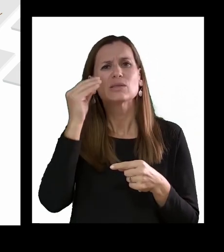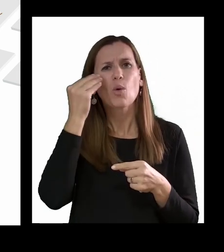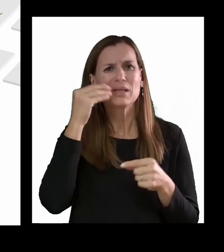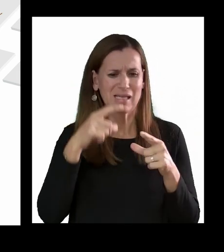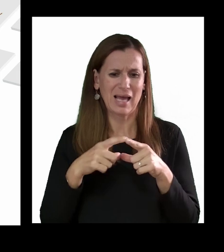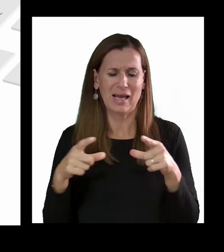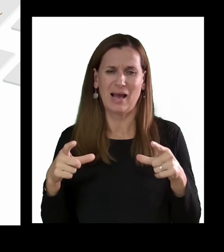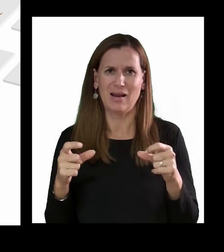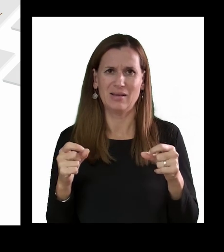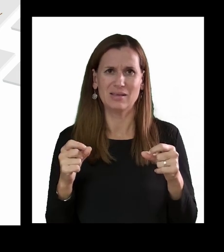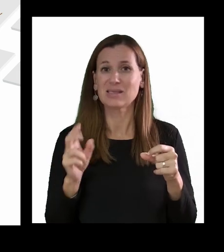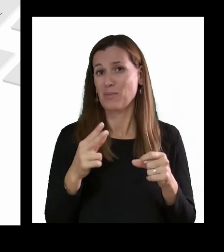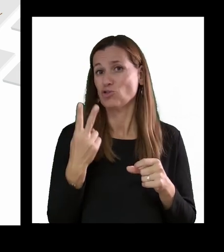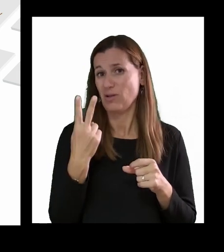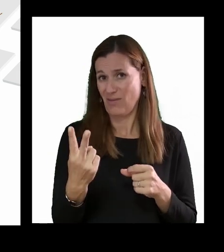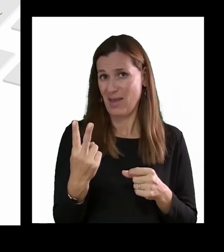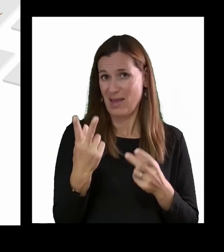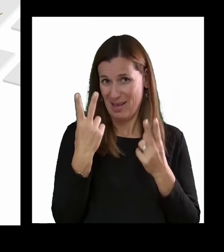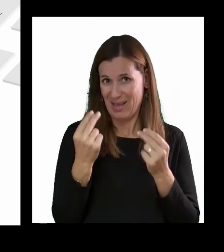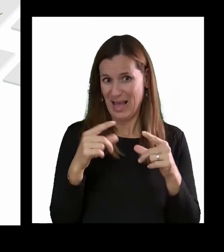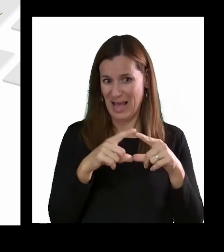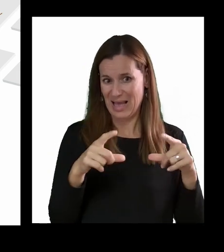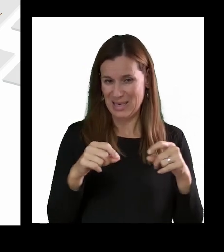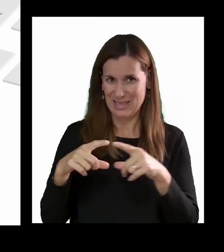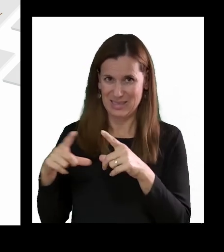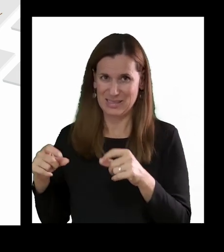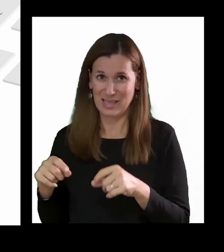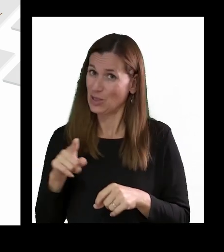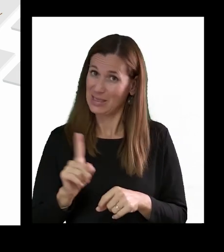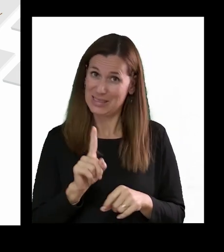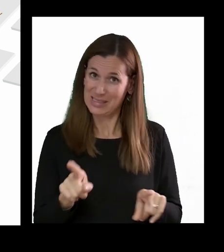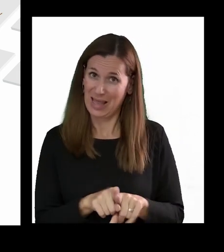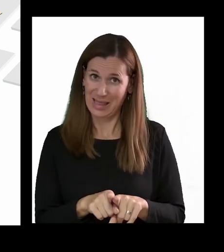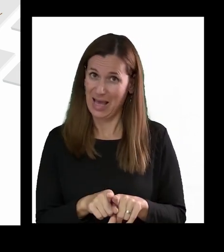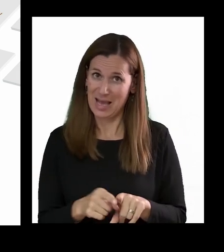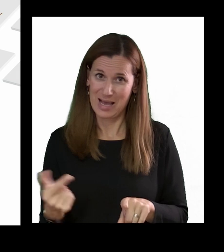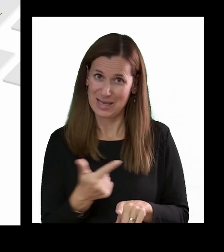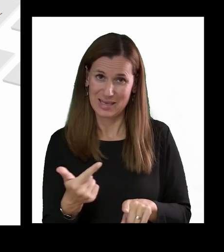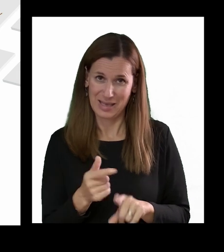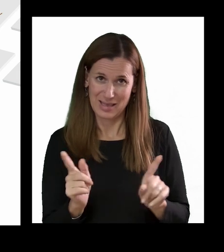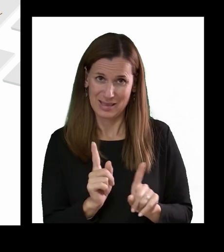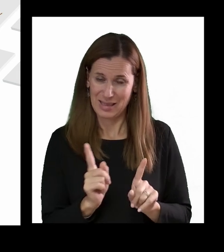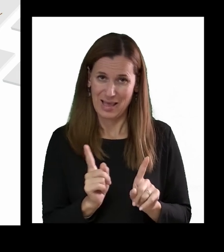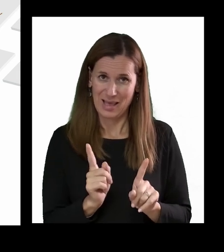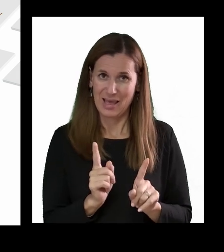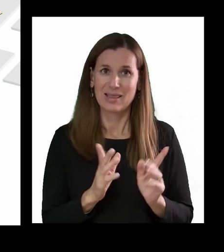In this case the cards are not the same. For example, where you're dealing with above